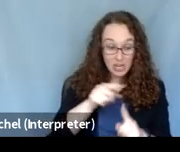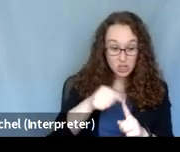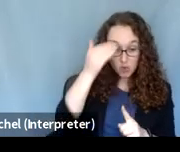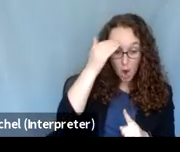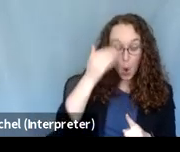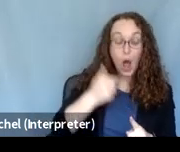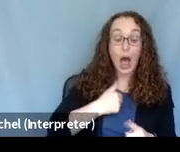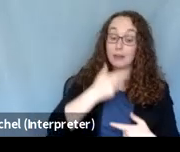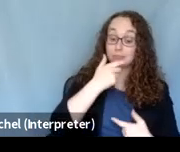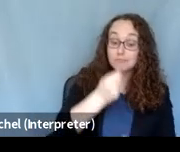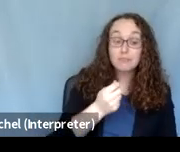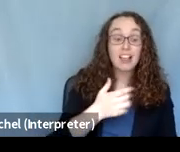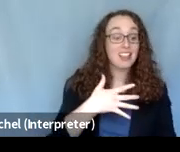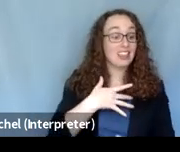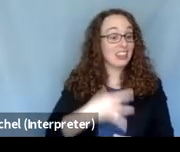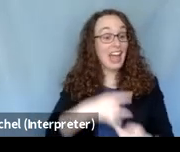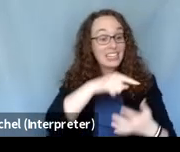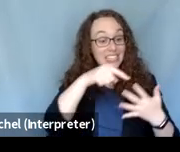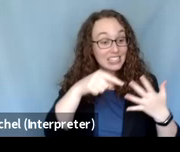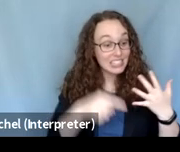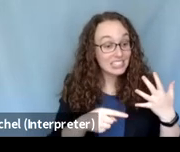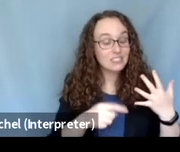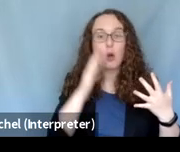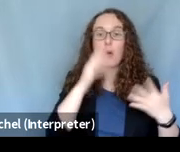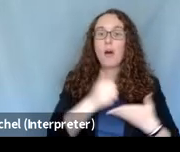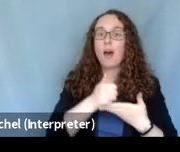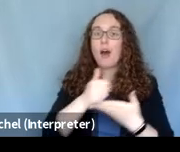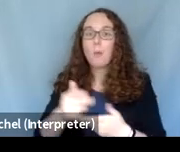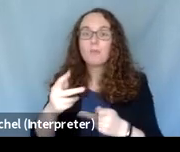and what path and journey you want to take. It really applies to you as an